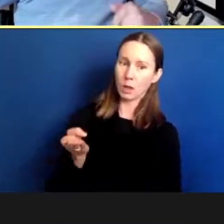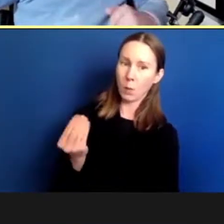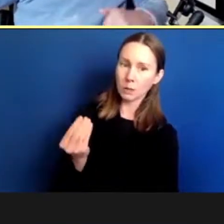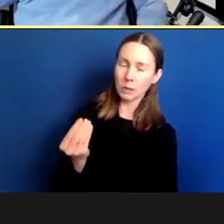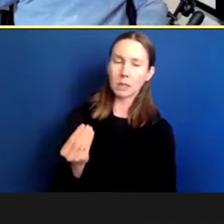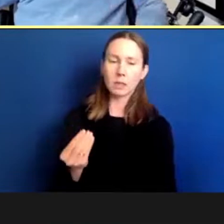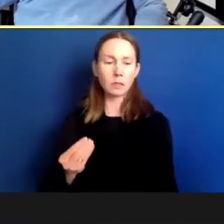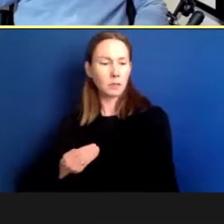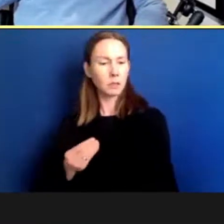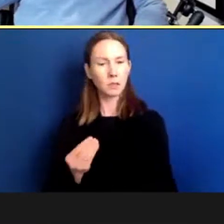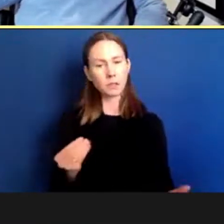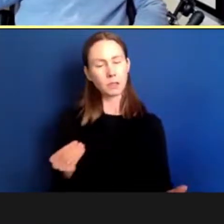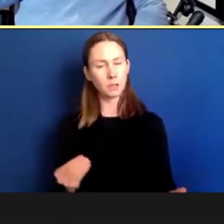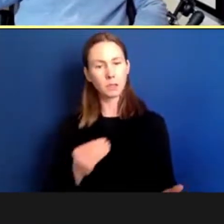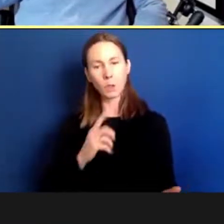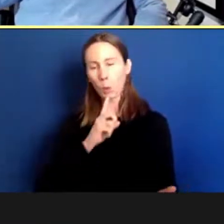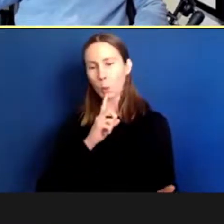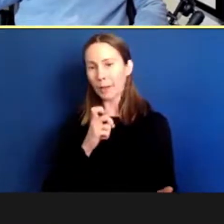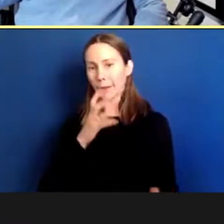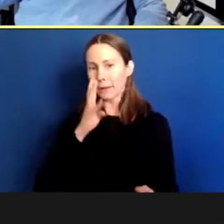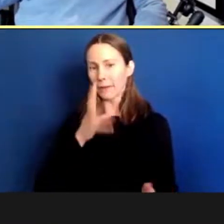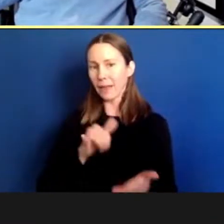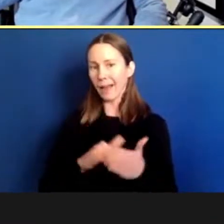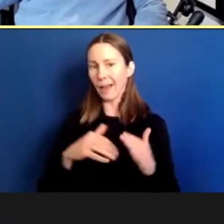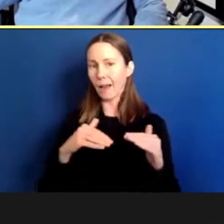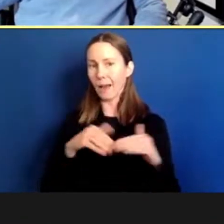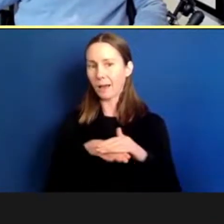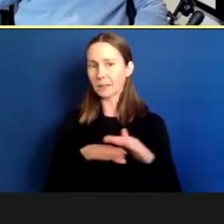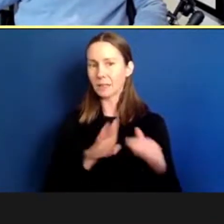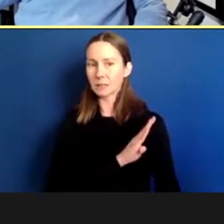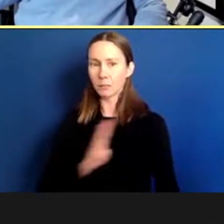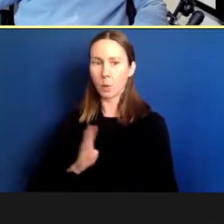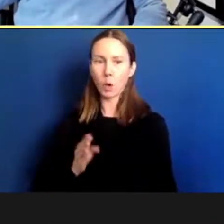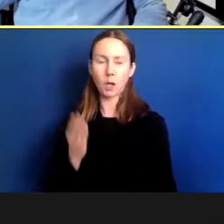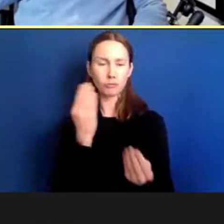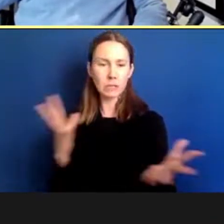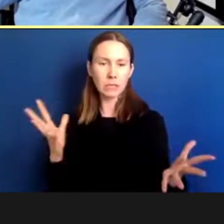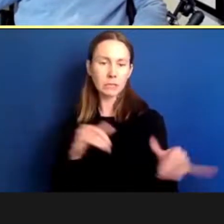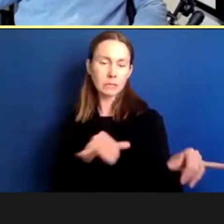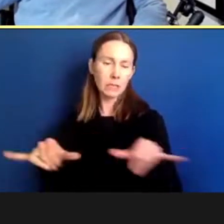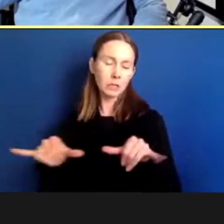the undertaking, the Access Board released its standards in 2017. The standards were mainly